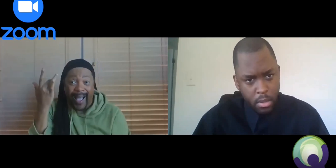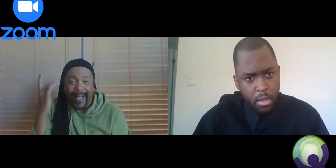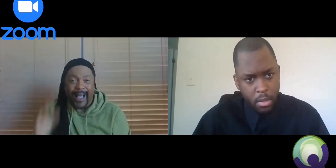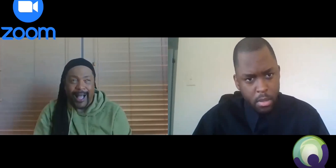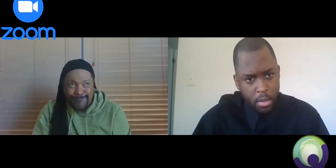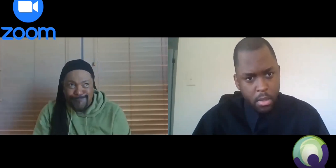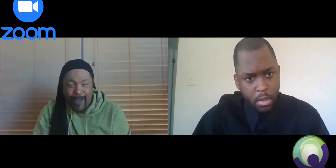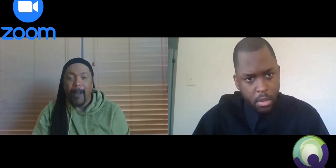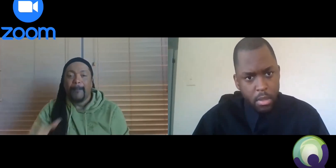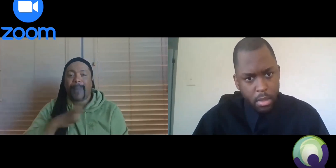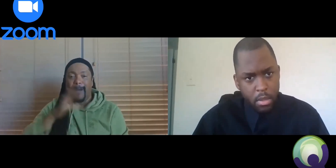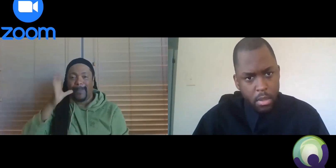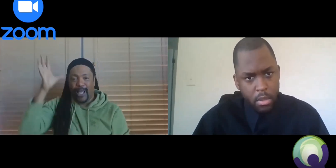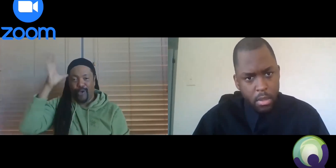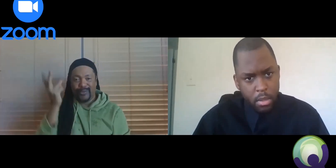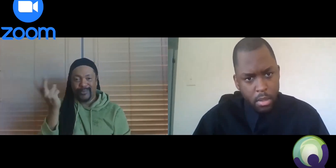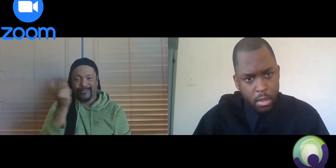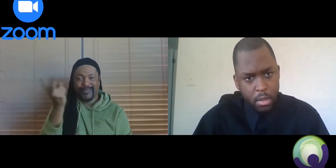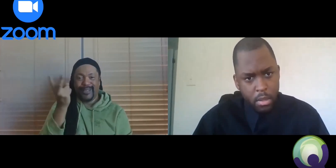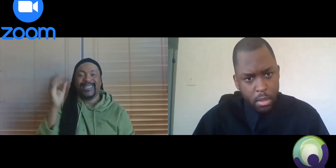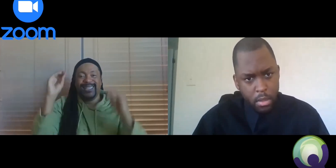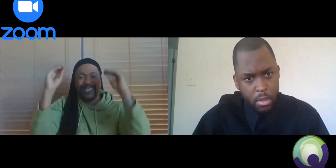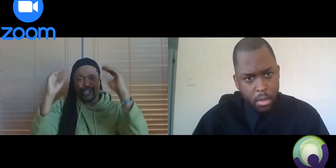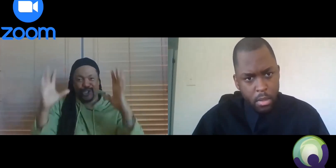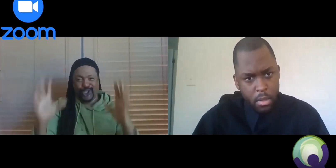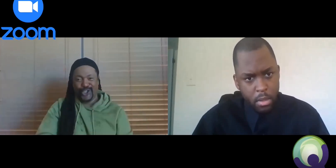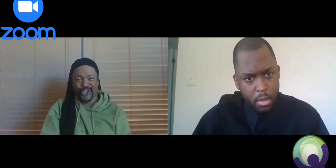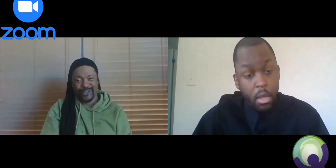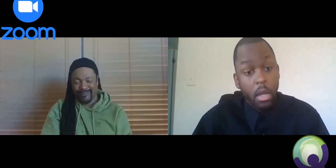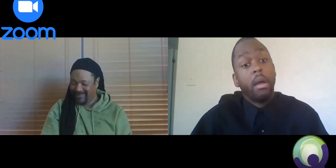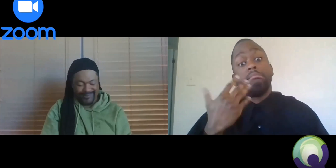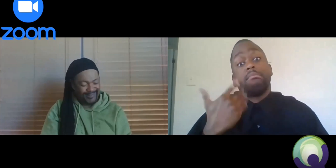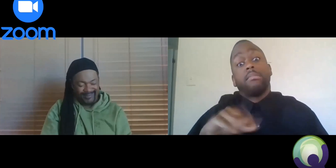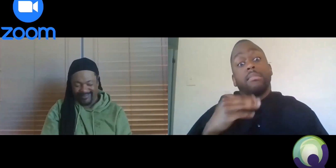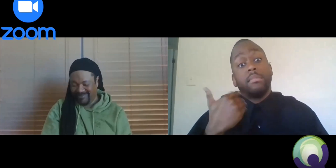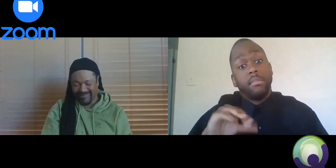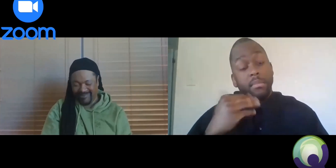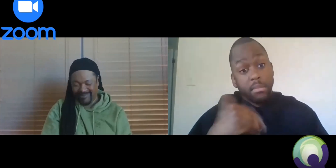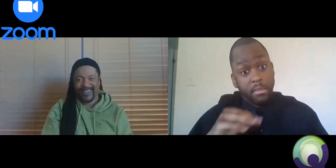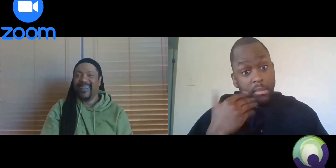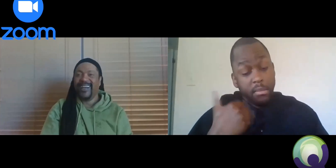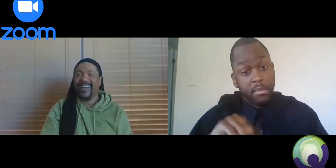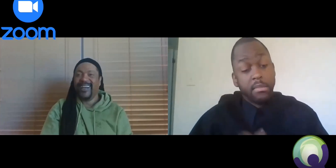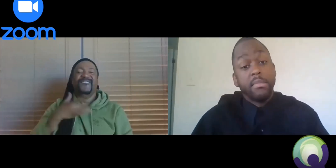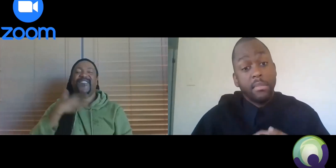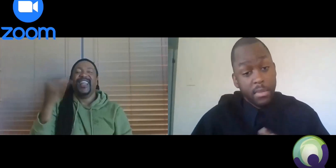You know why she thought that? Because my parents were both teachers. Jonathan: Wow